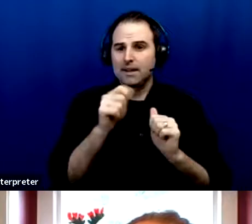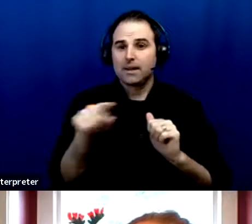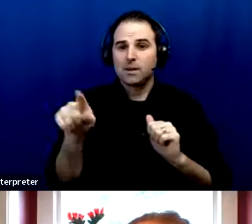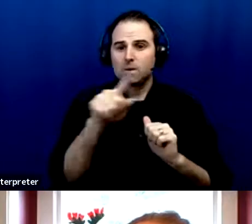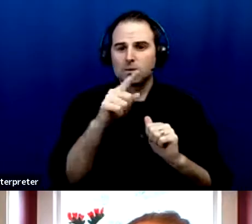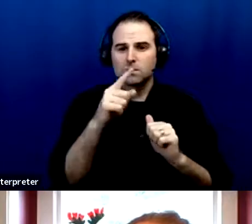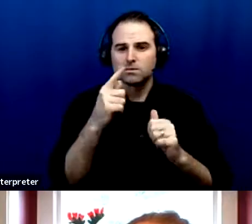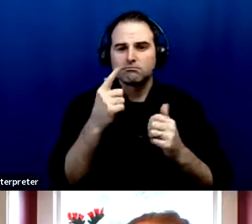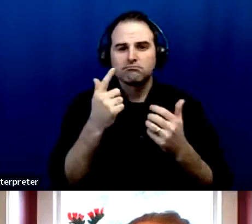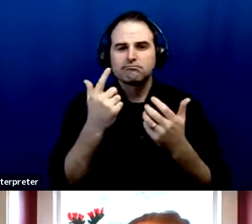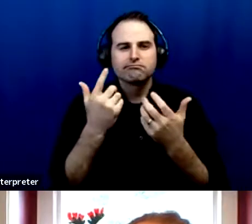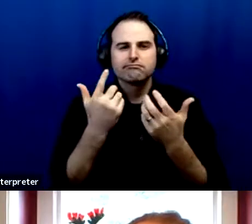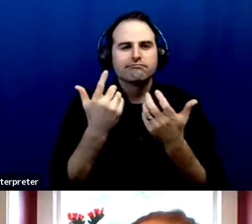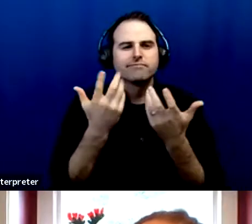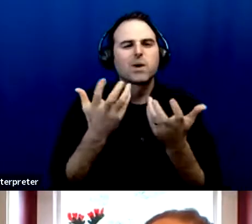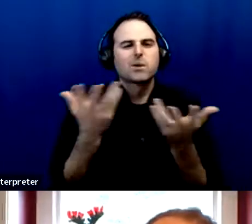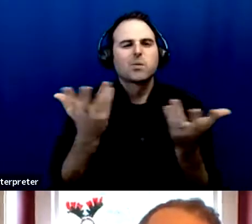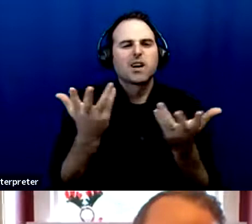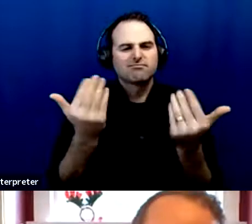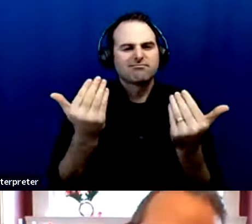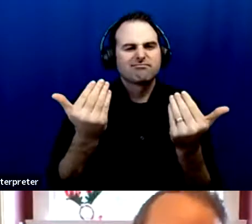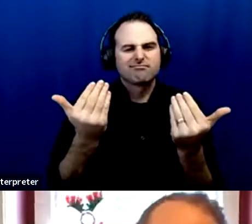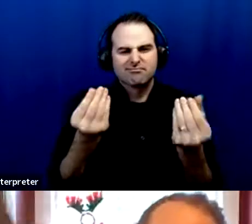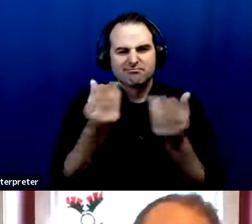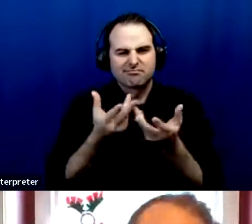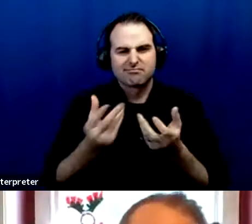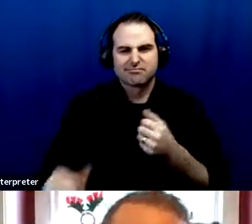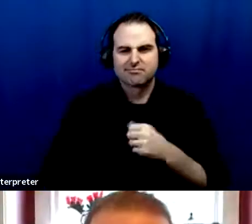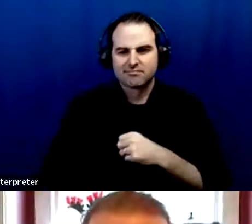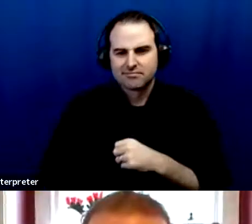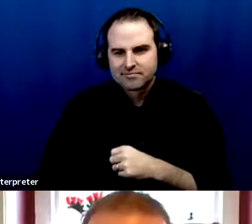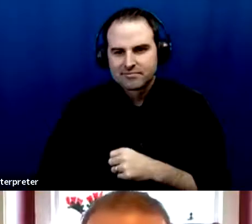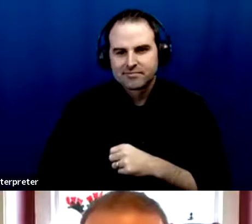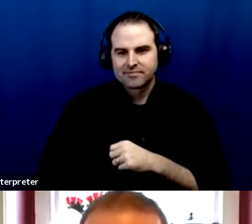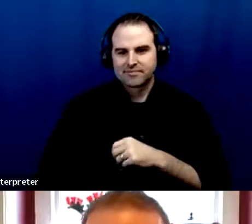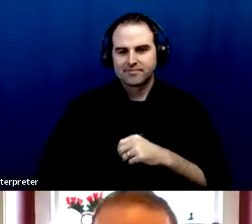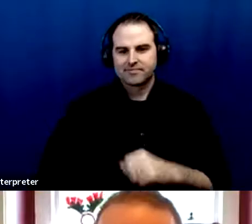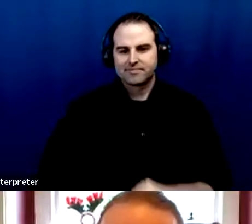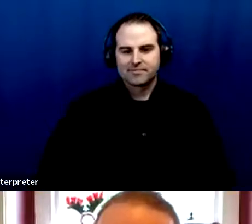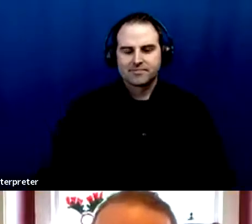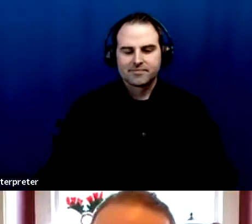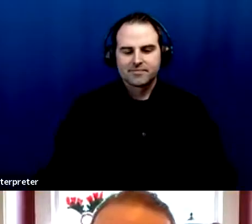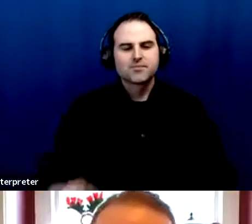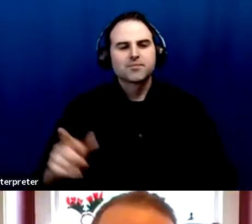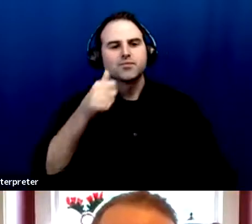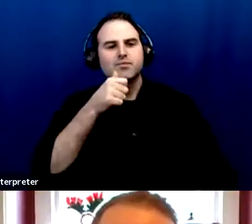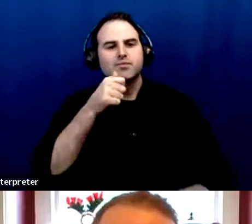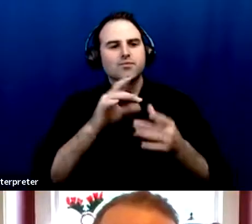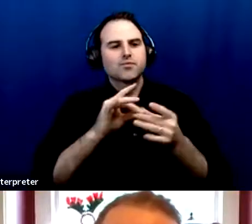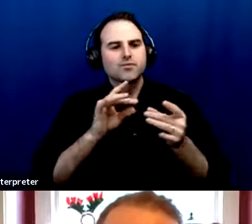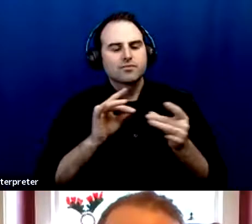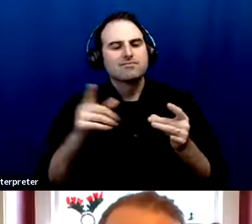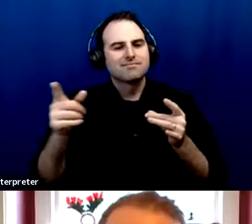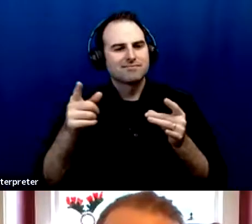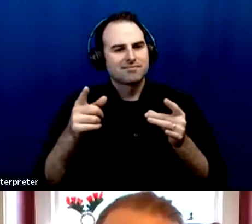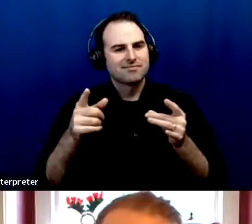I was under the impression, as Edward just mentioned, that they are chairs are always in welcoming and getting us, you know, getting